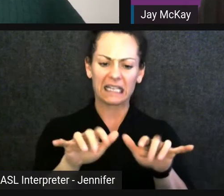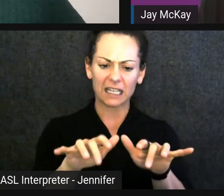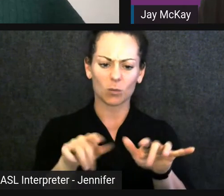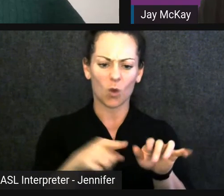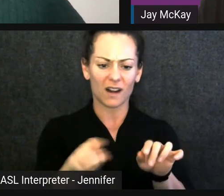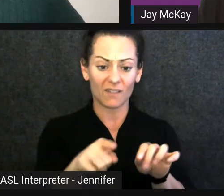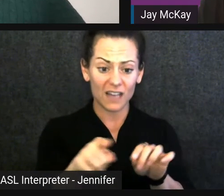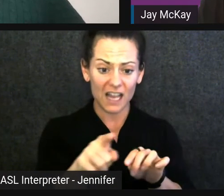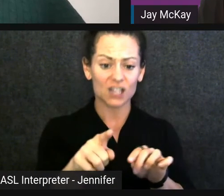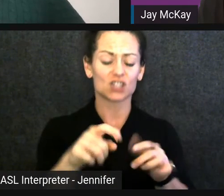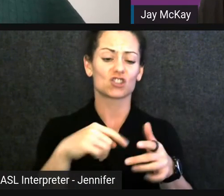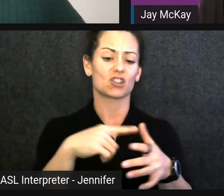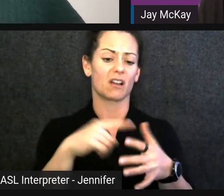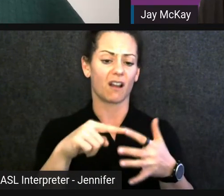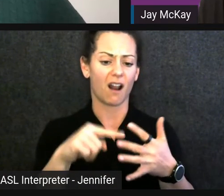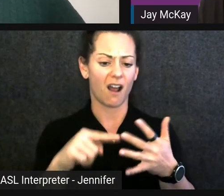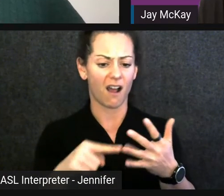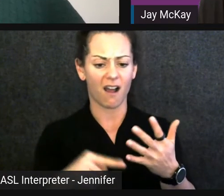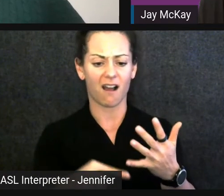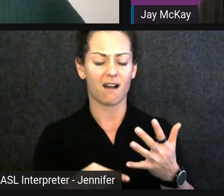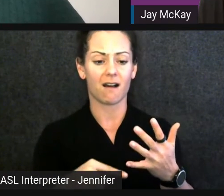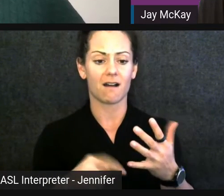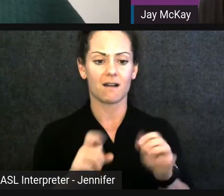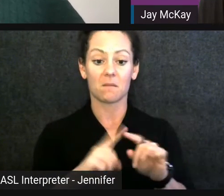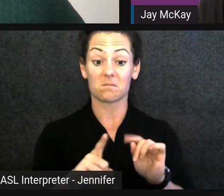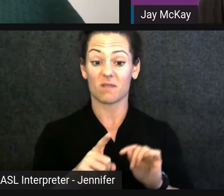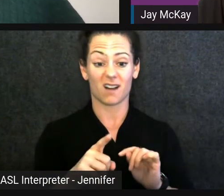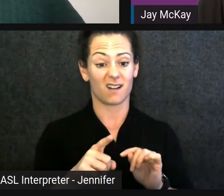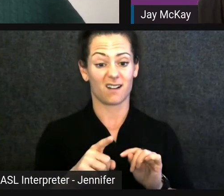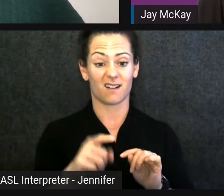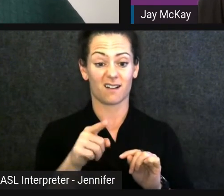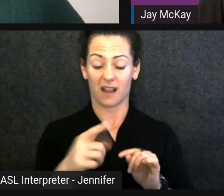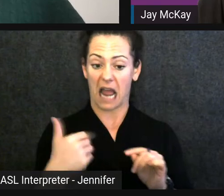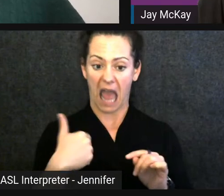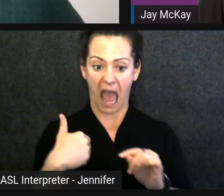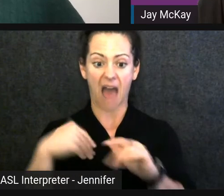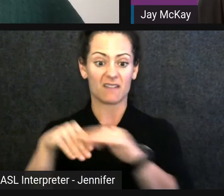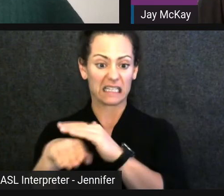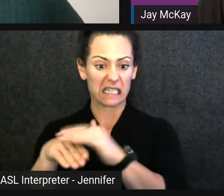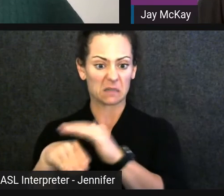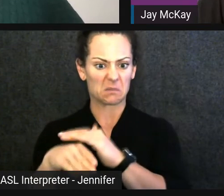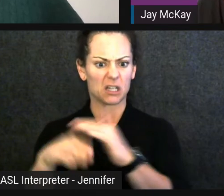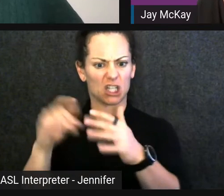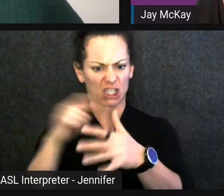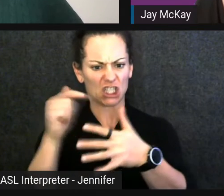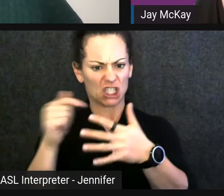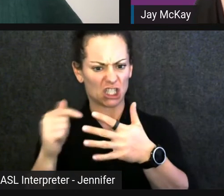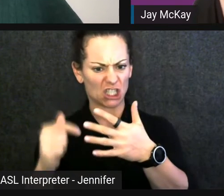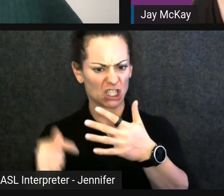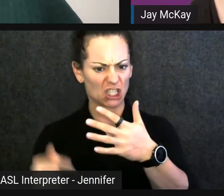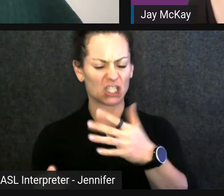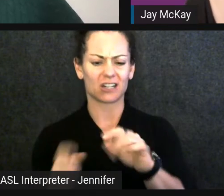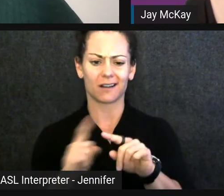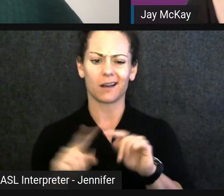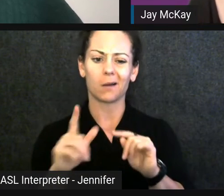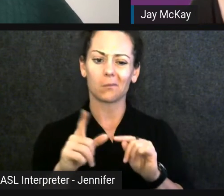At the same time, they have a score of 70 which is okay but nothing's spectacular.